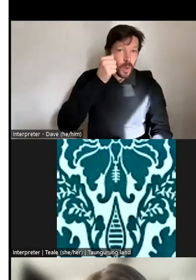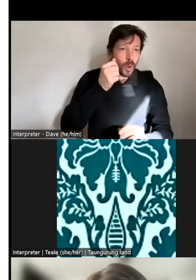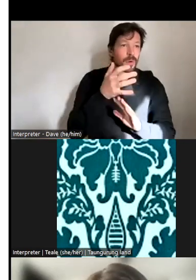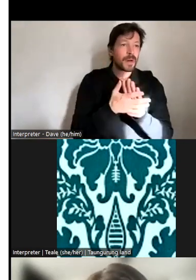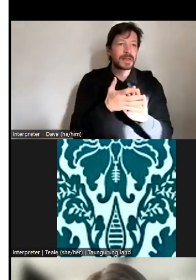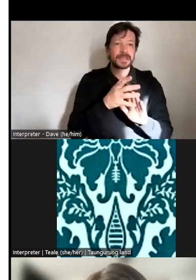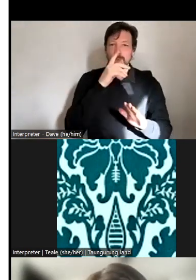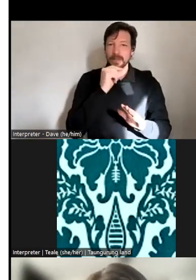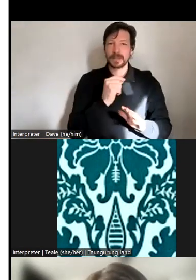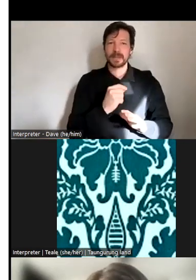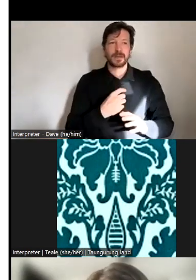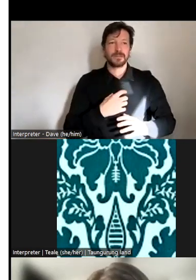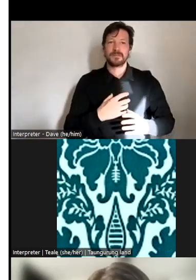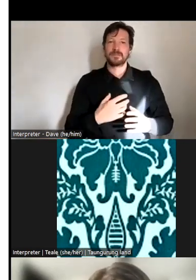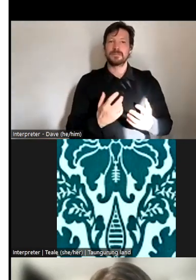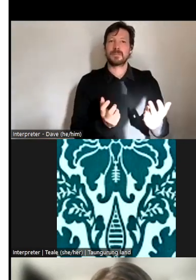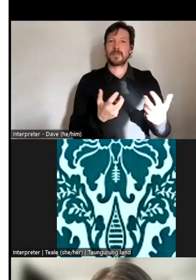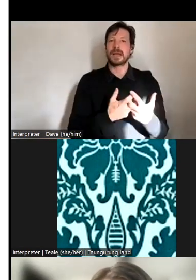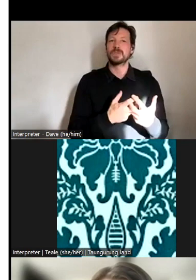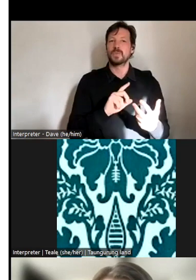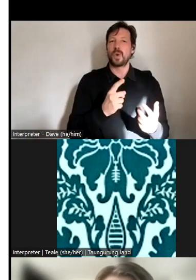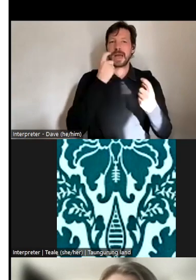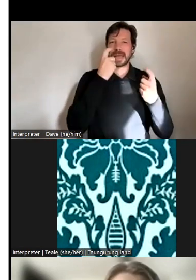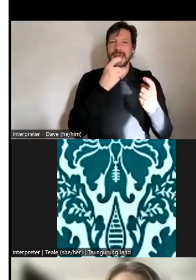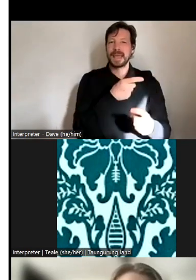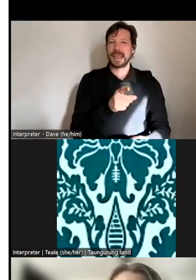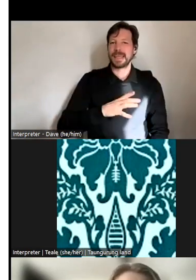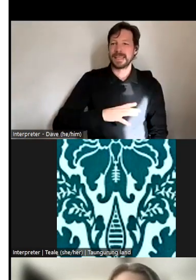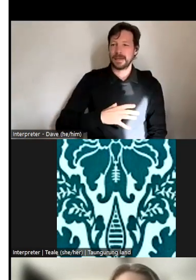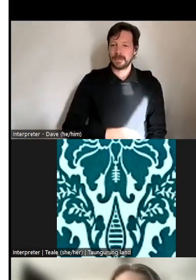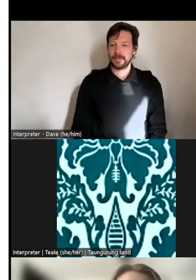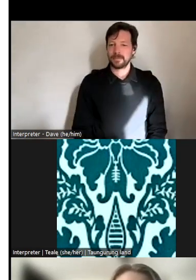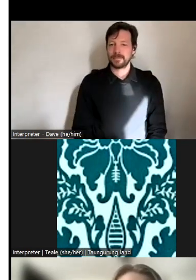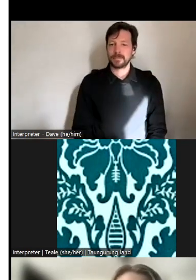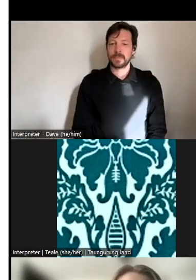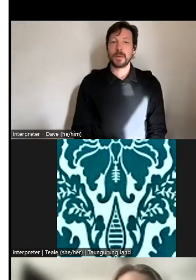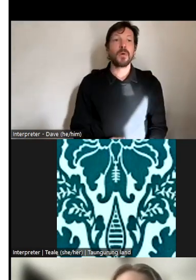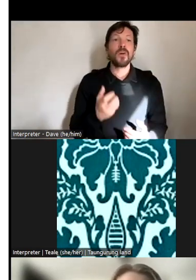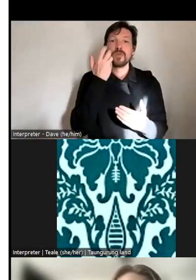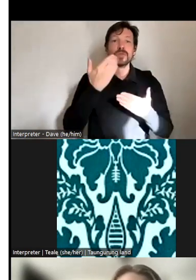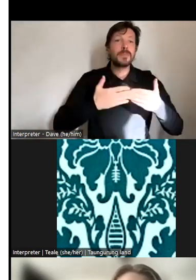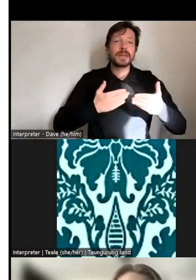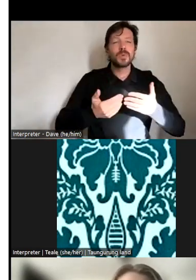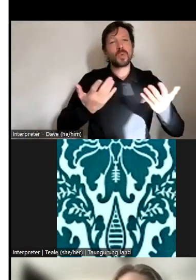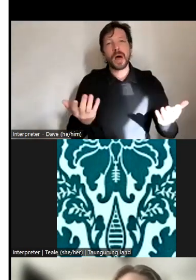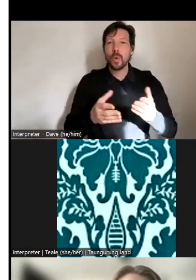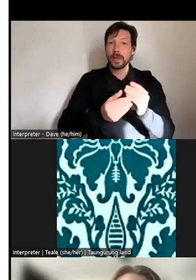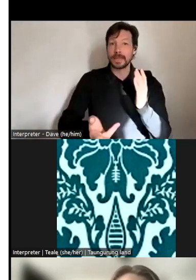I can see there's a couple of other questions. But in terms of future management too, I guess as technology advances,